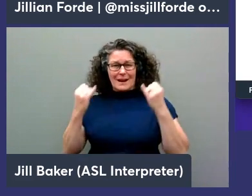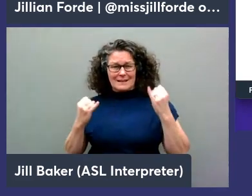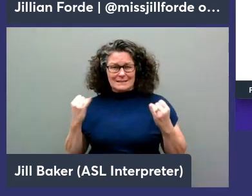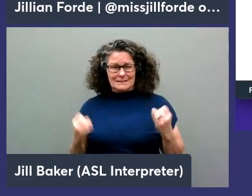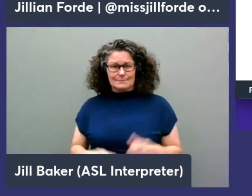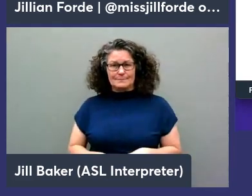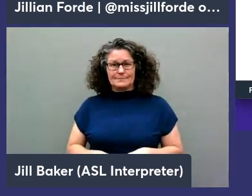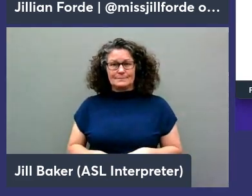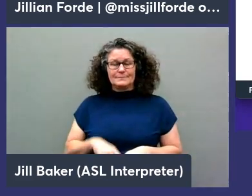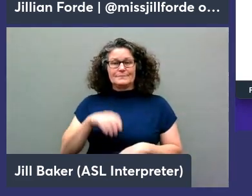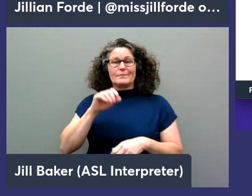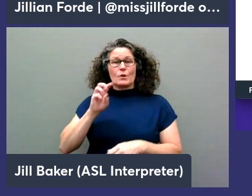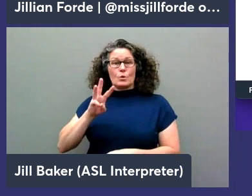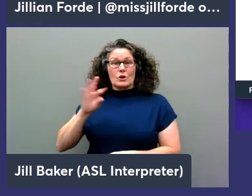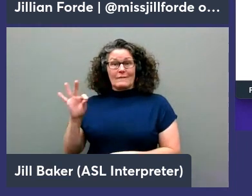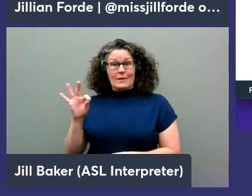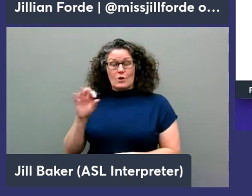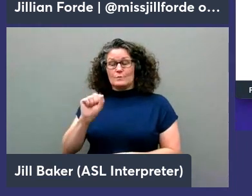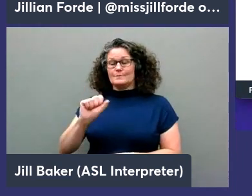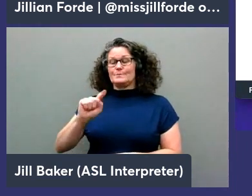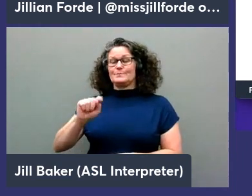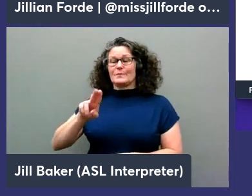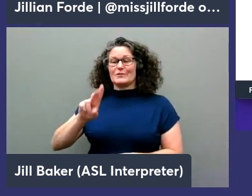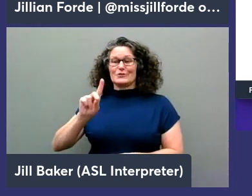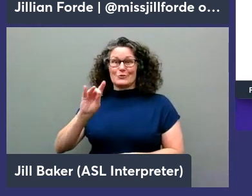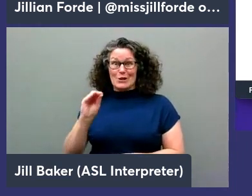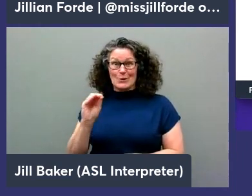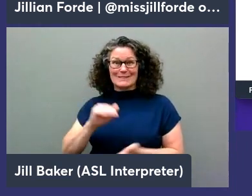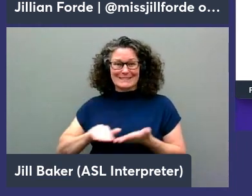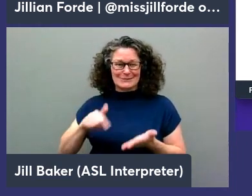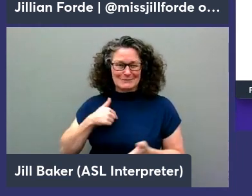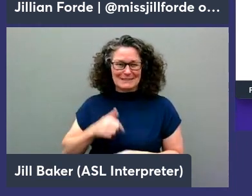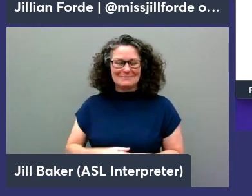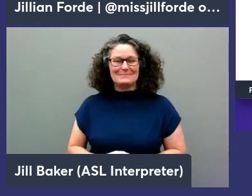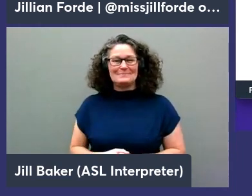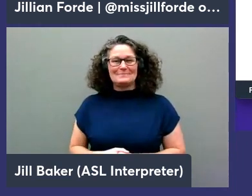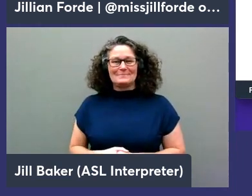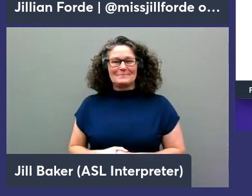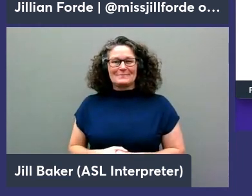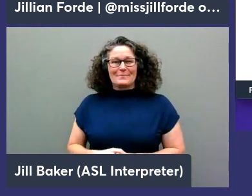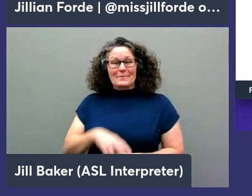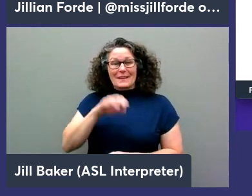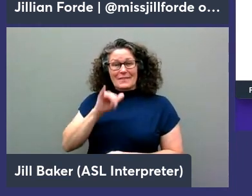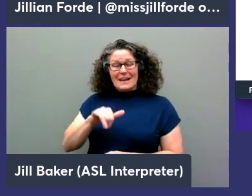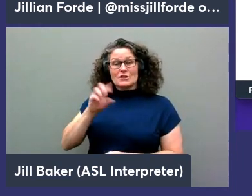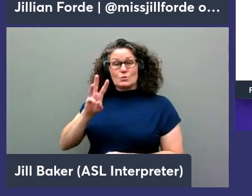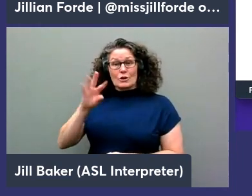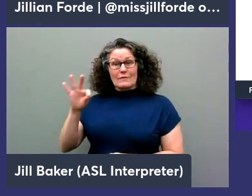Workflow Studio, excuse me. So this is Workflow Studio. You can see, it's, like,